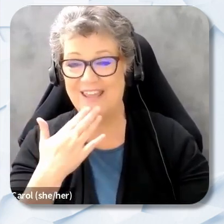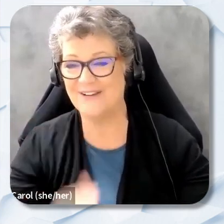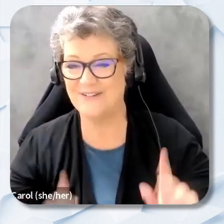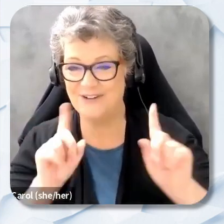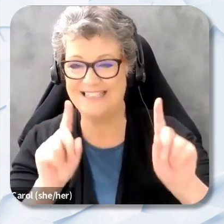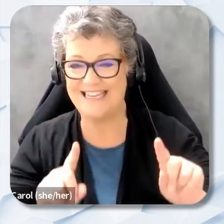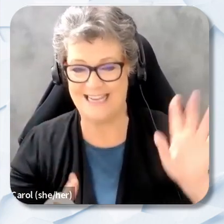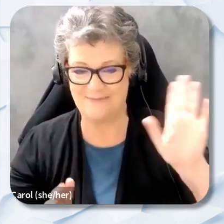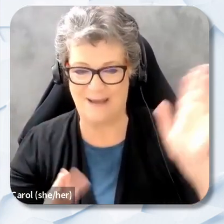Thank you.